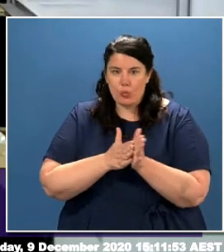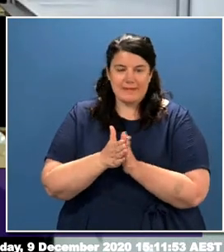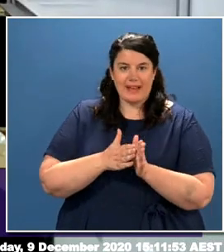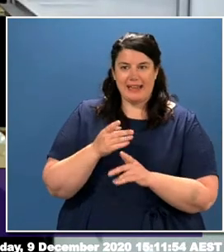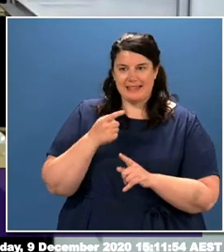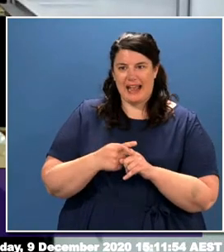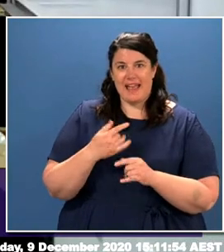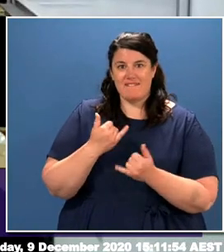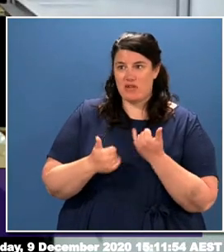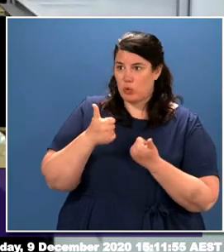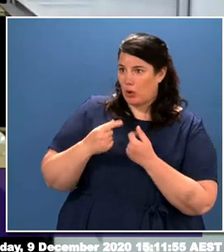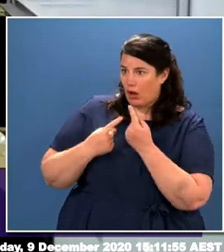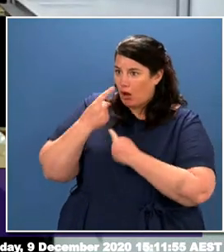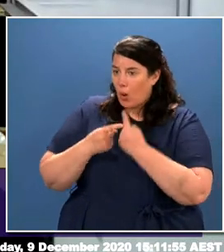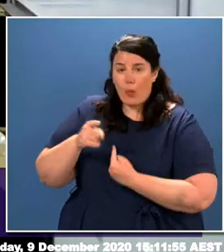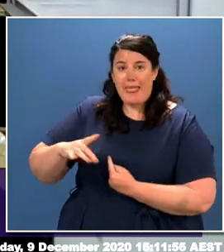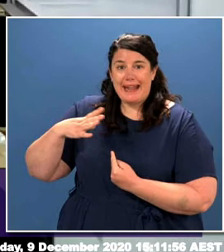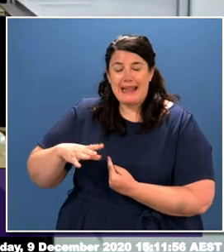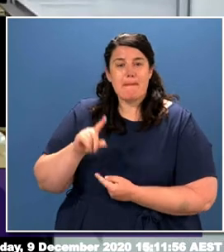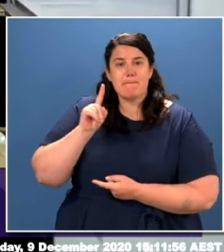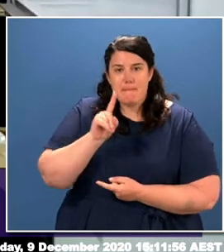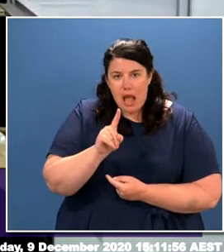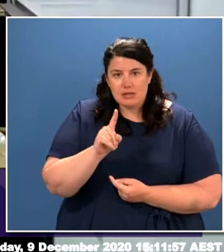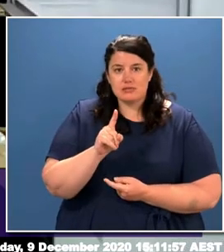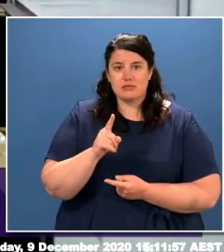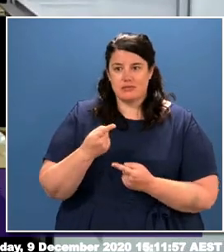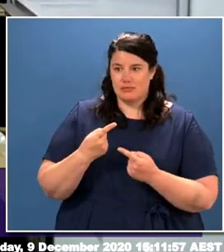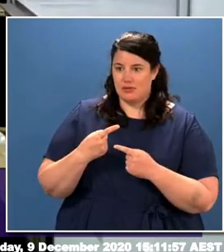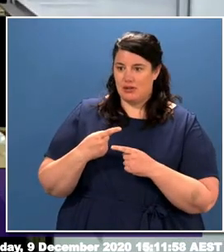articulating what they need, but that's according to how it's framed.